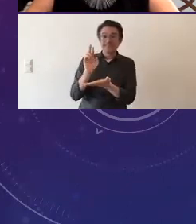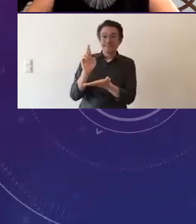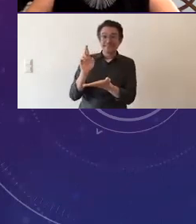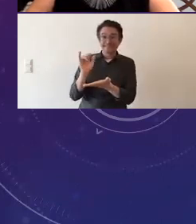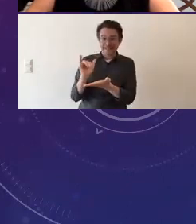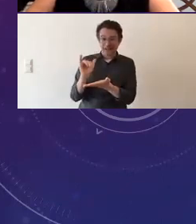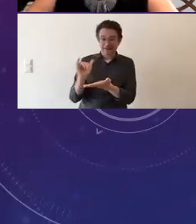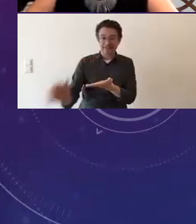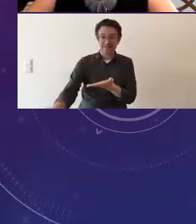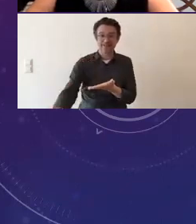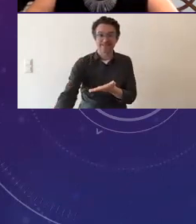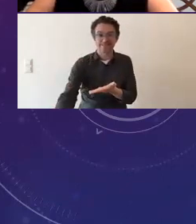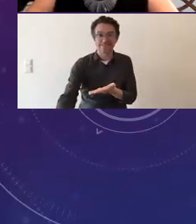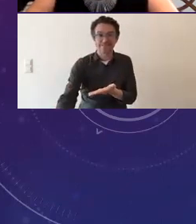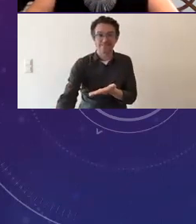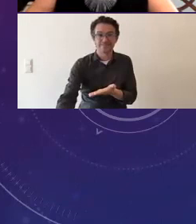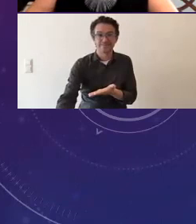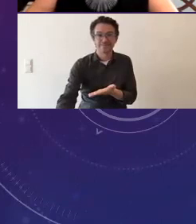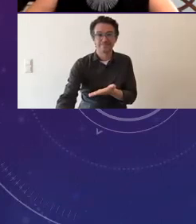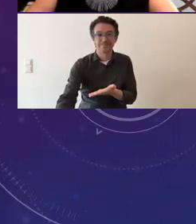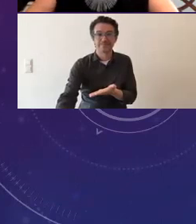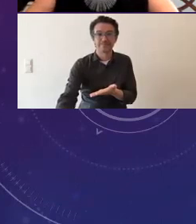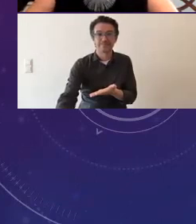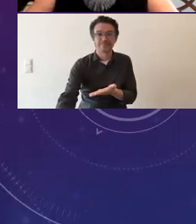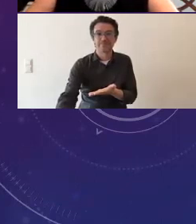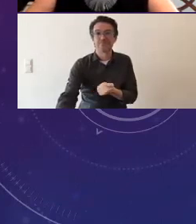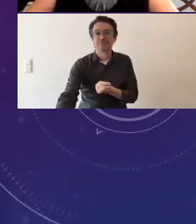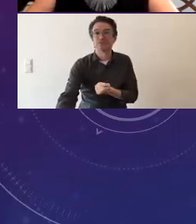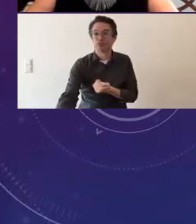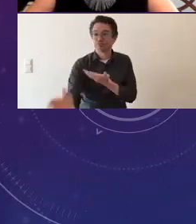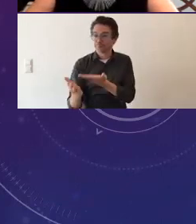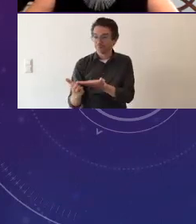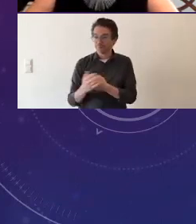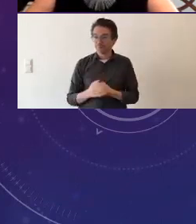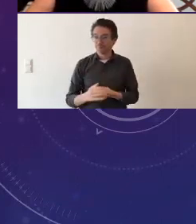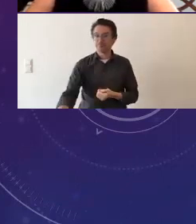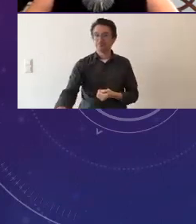a lovely Monday morning or afternoon or Tuesday morning to all of you thank you